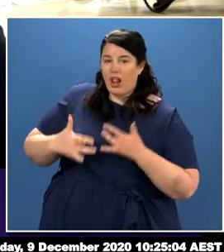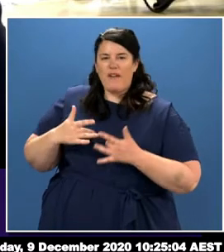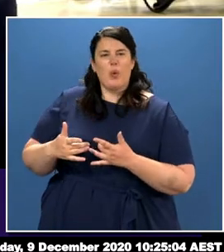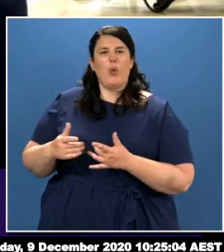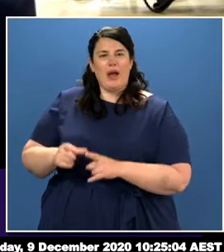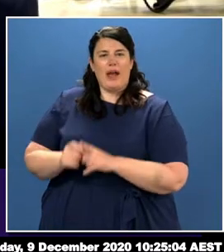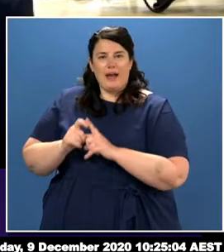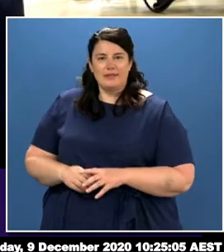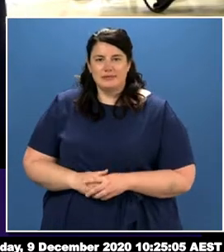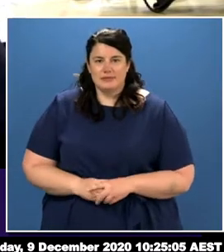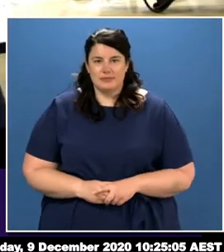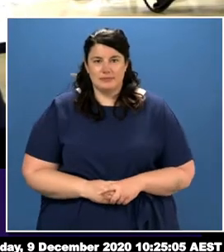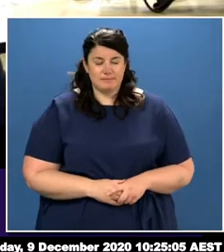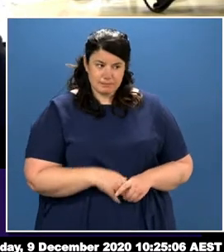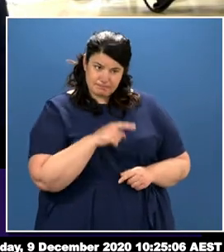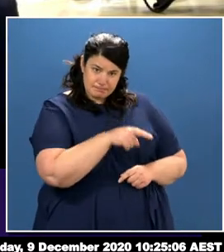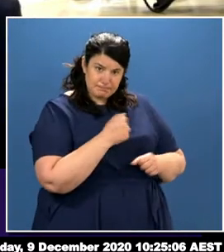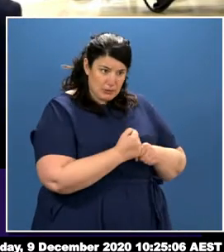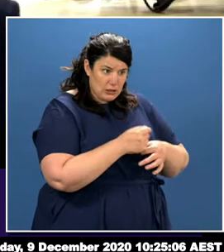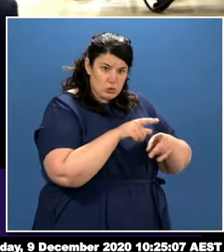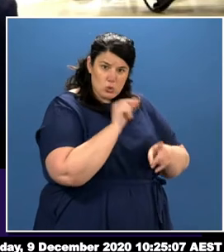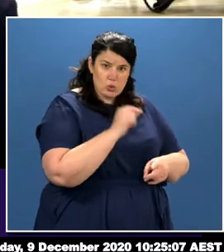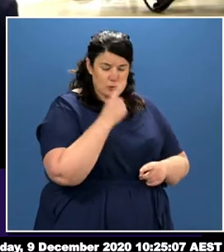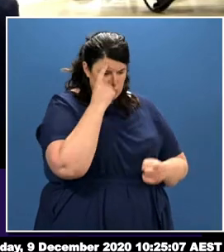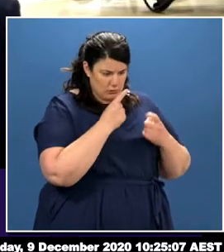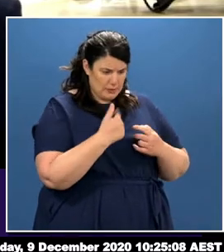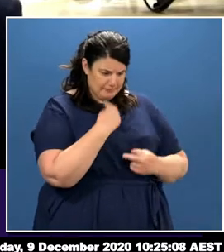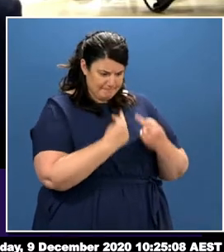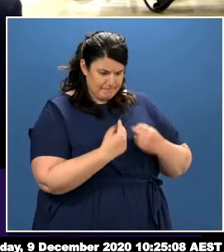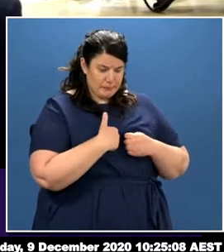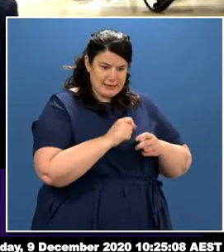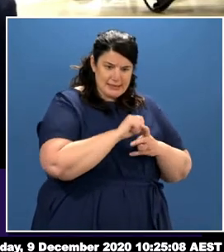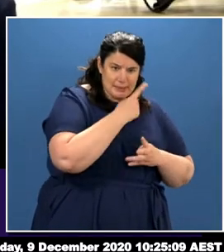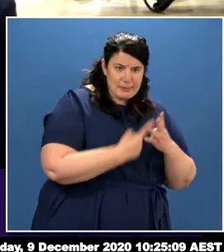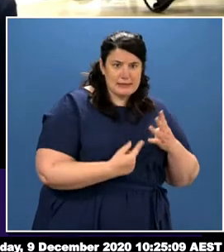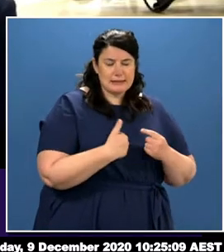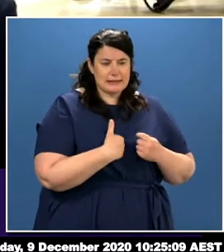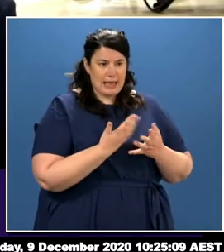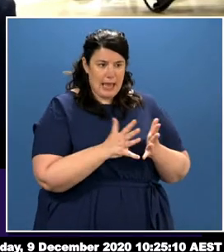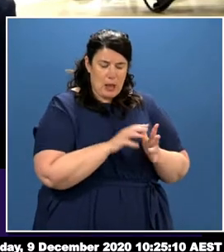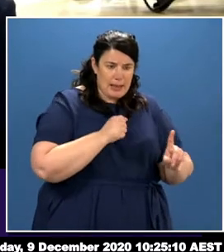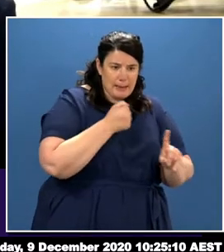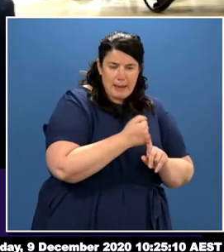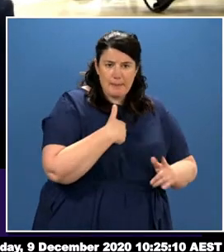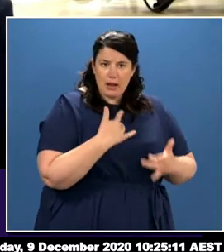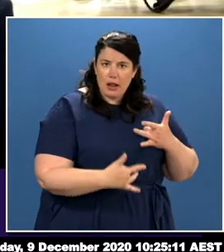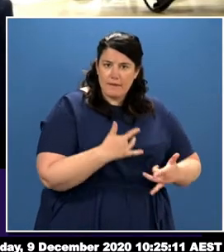And making that choice, did you have to take into account your disability and what the future might look like for you?